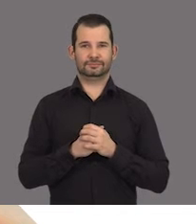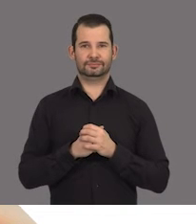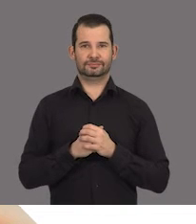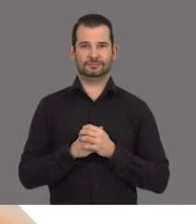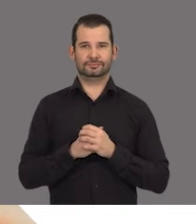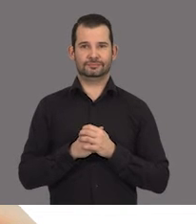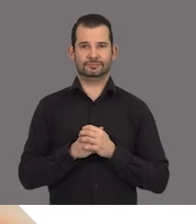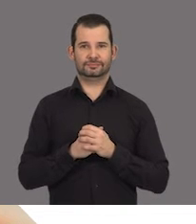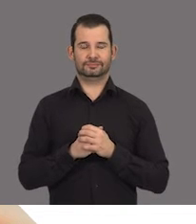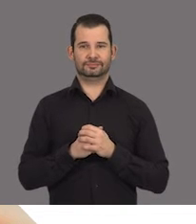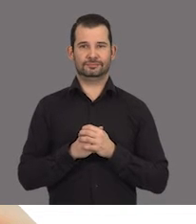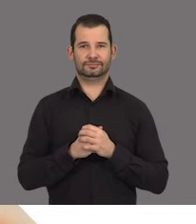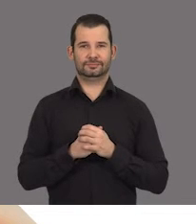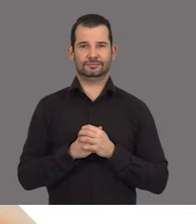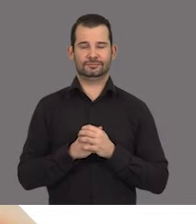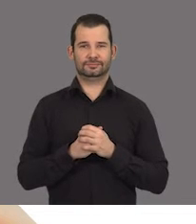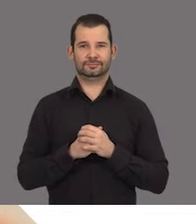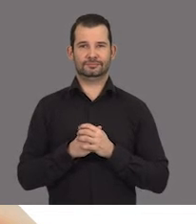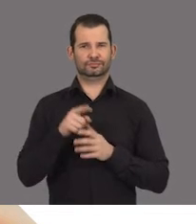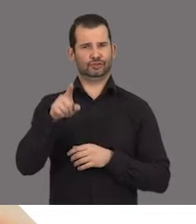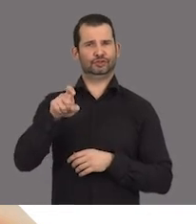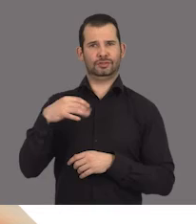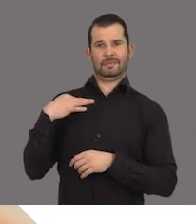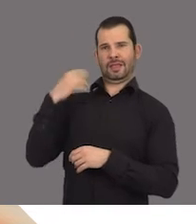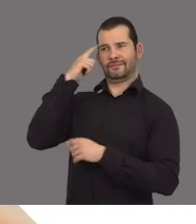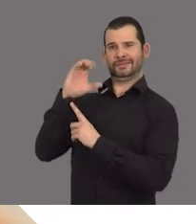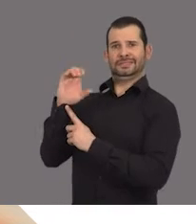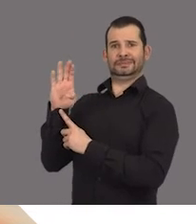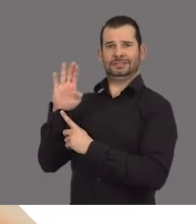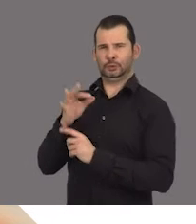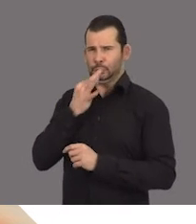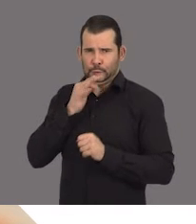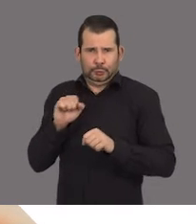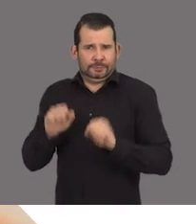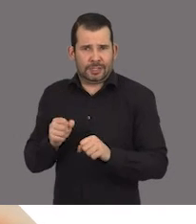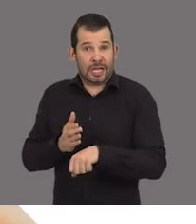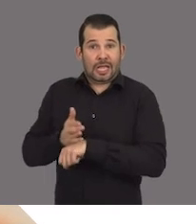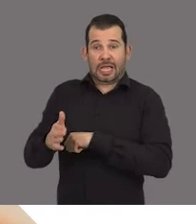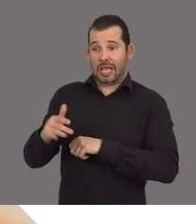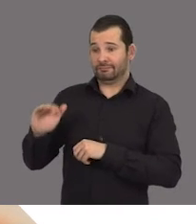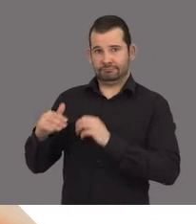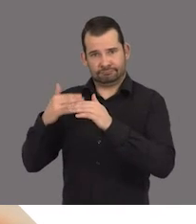You should apply for the CCB as soon as possible after the child is born, after